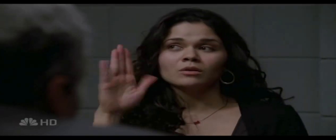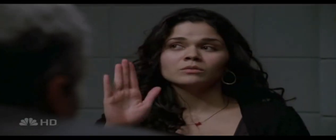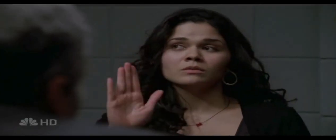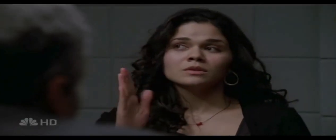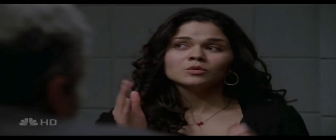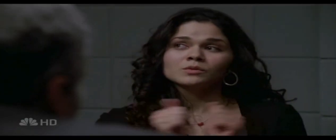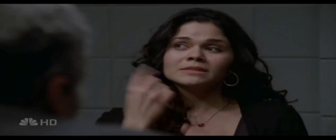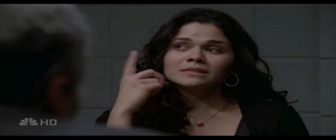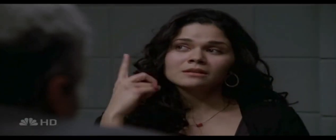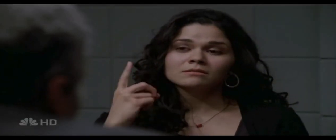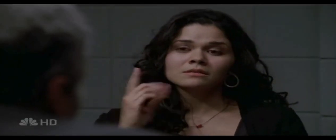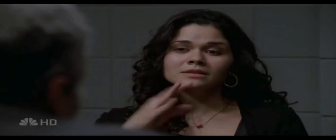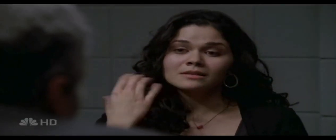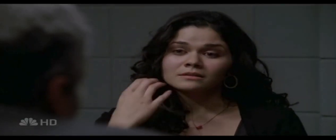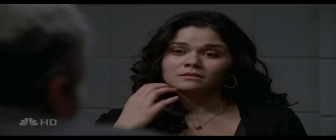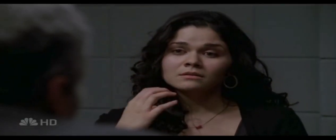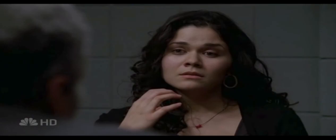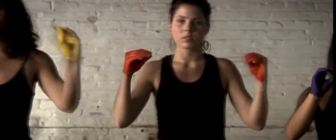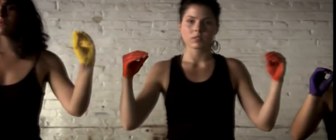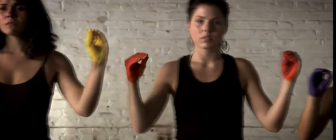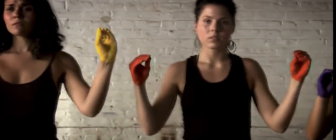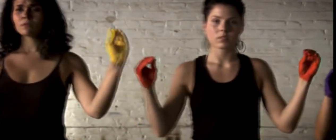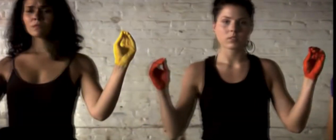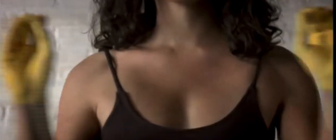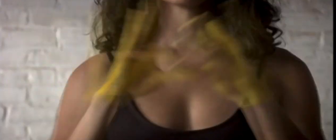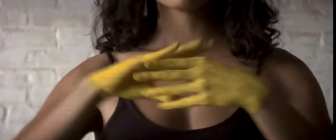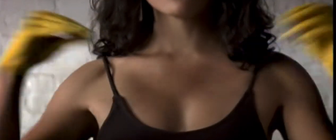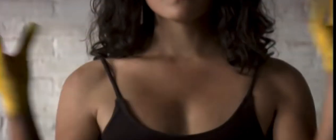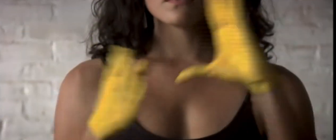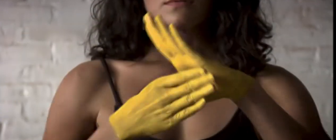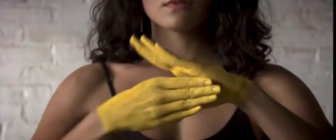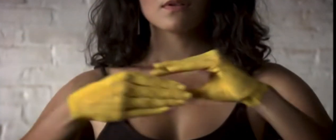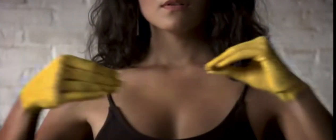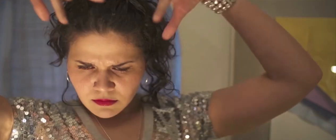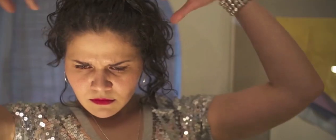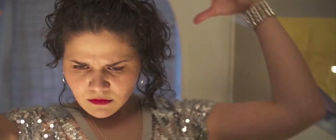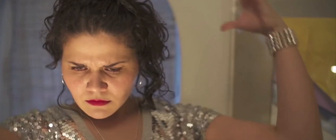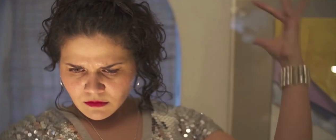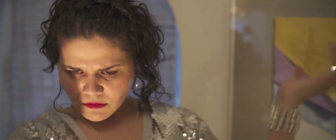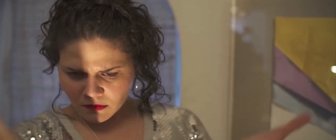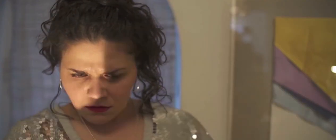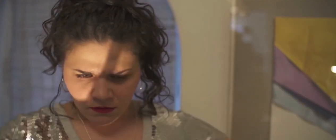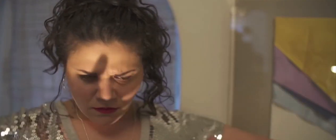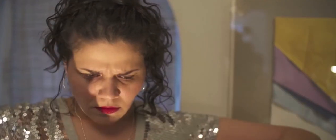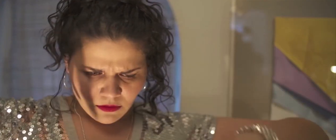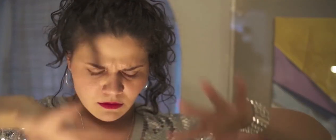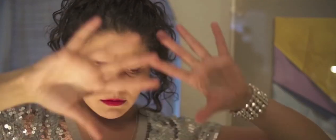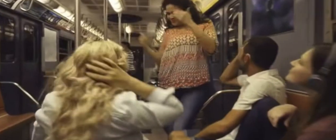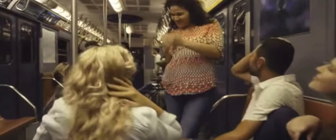Snippets of her work: TV: Law and Order: Criminal Intent Music video: Soon We’ll Be Found by Sia Film: Sent by Hand